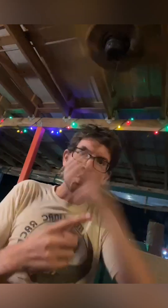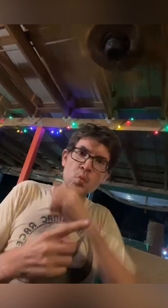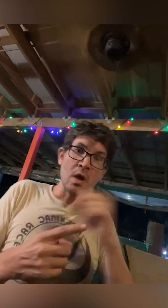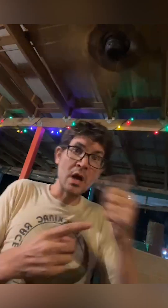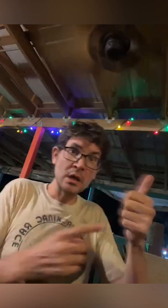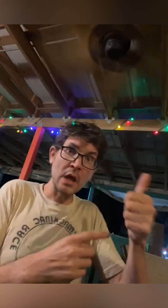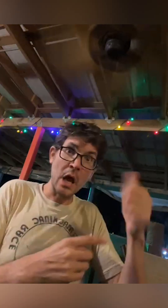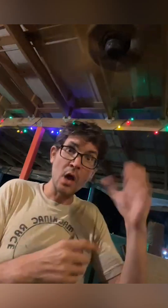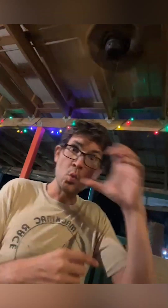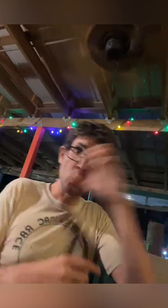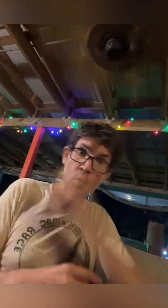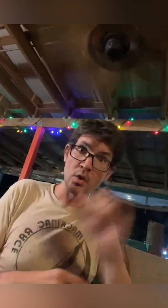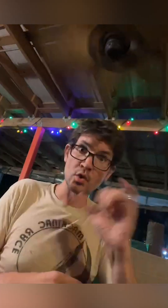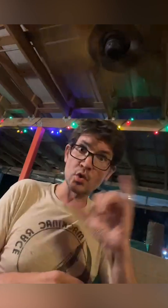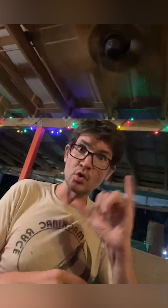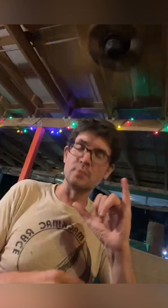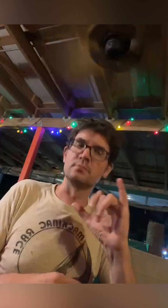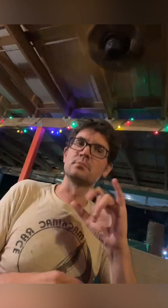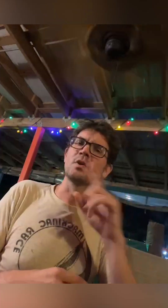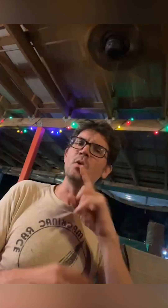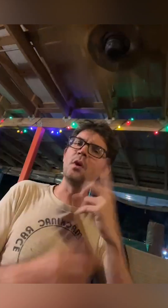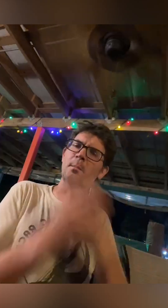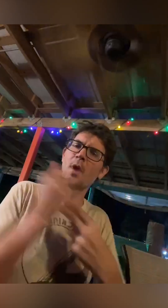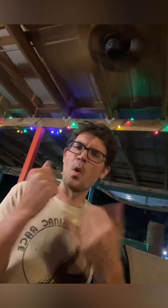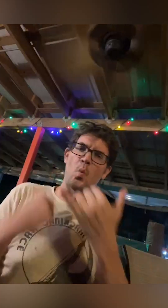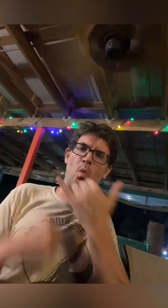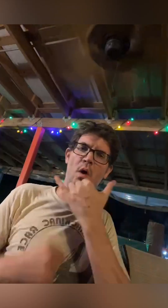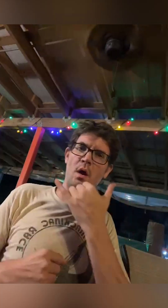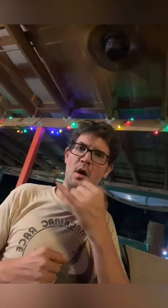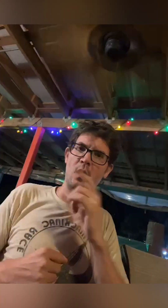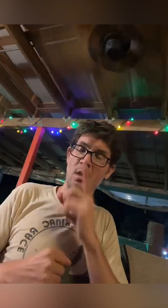We both assumed things — but we were both wrong.